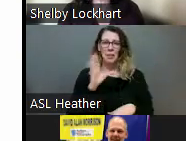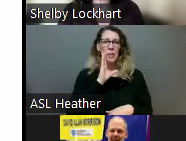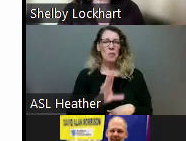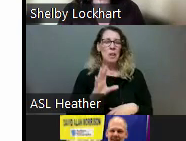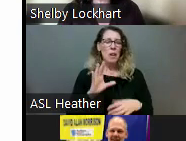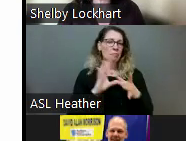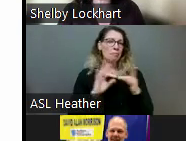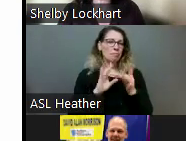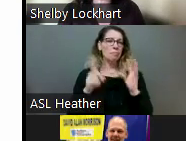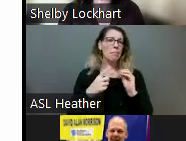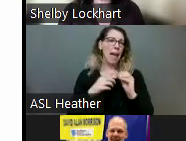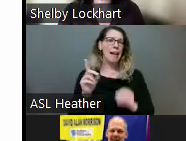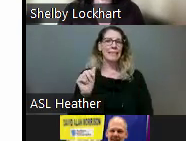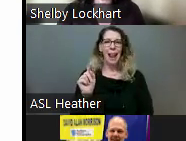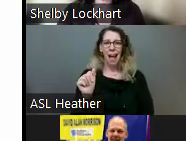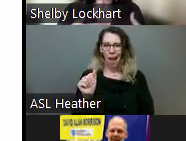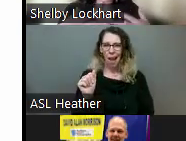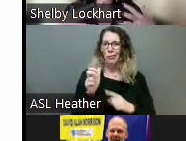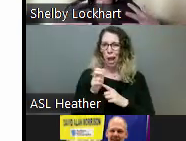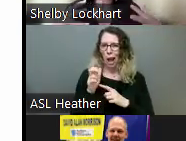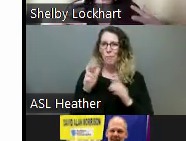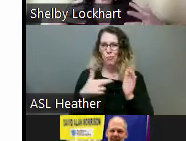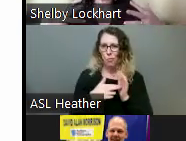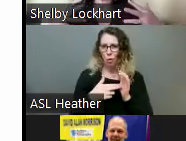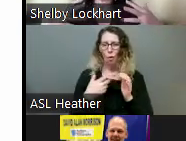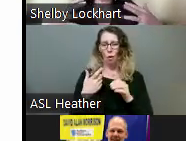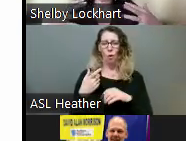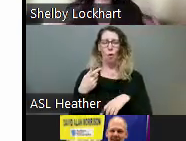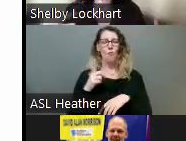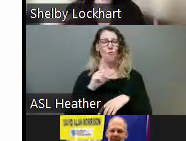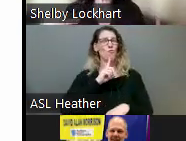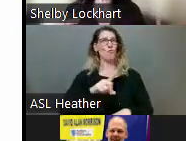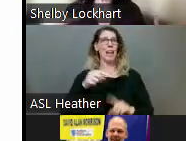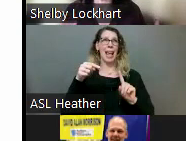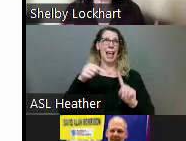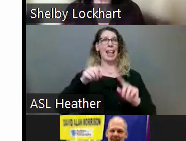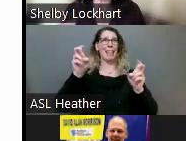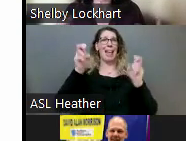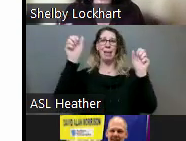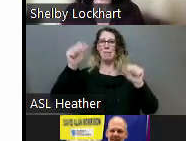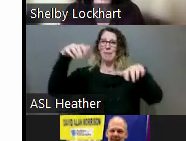the data champion role - they are really just your magical person on that team. They are so,